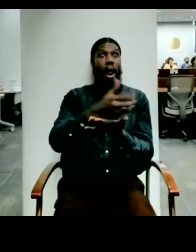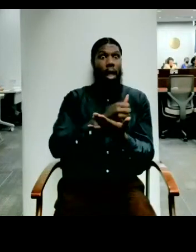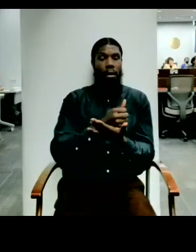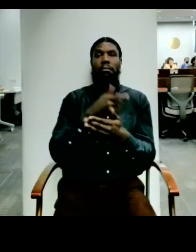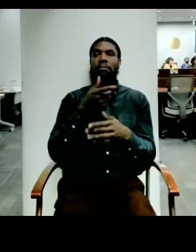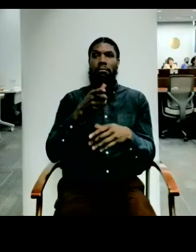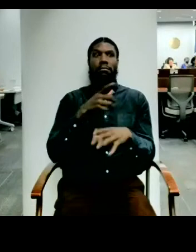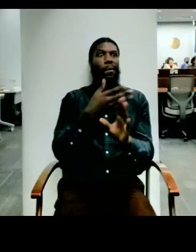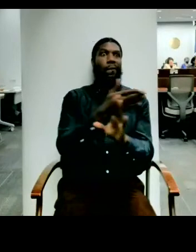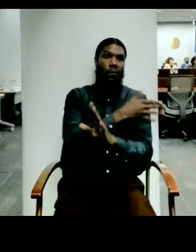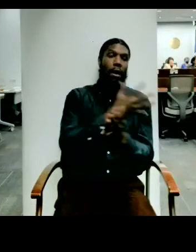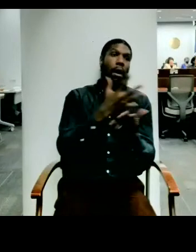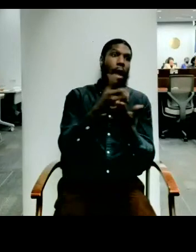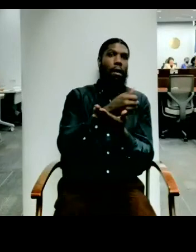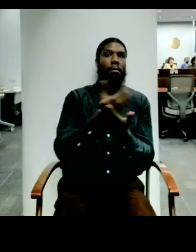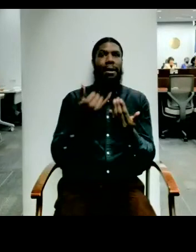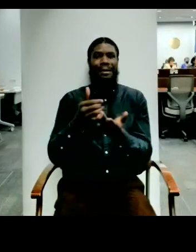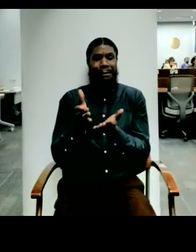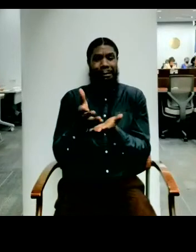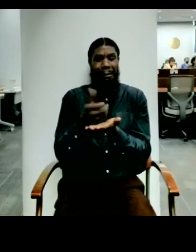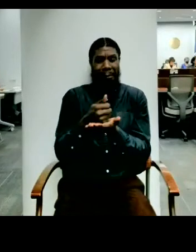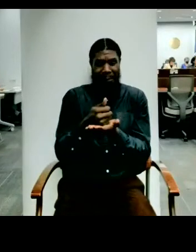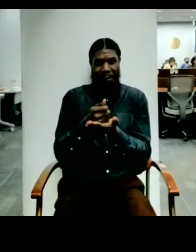dealing with mental health issues as they experience personally and